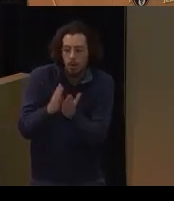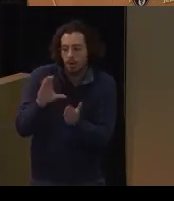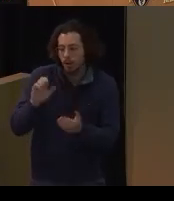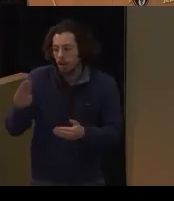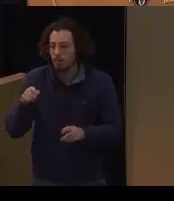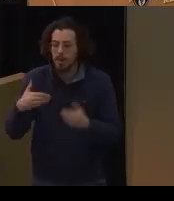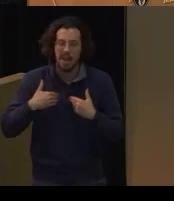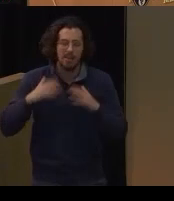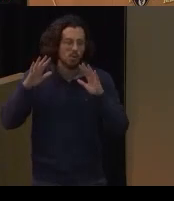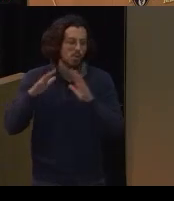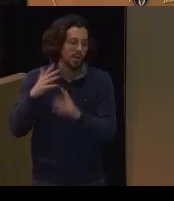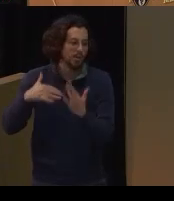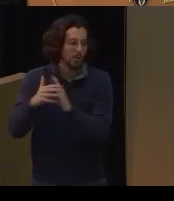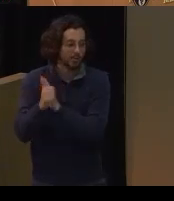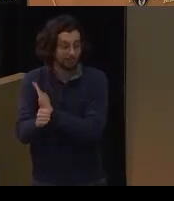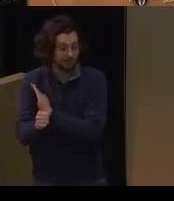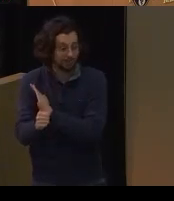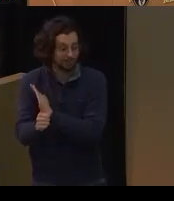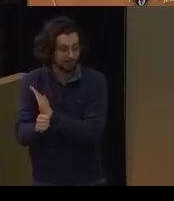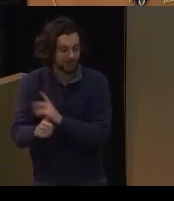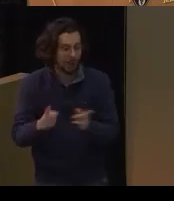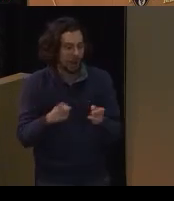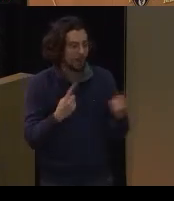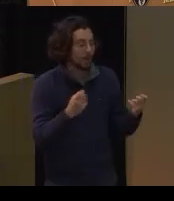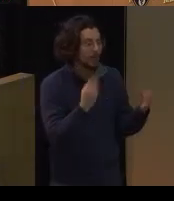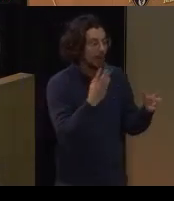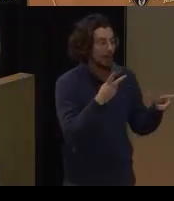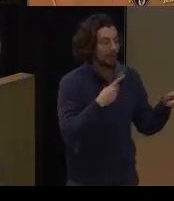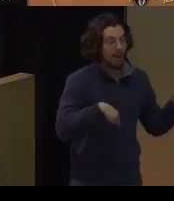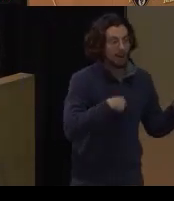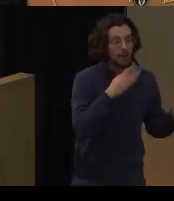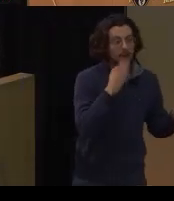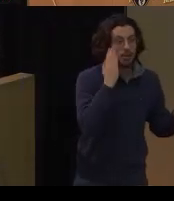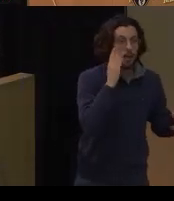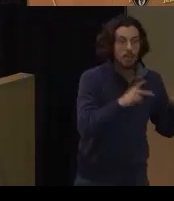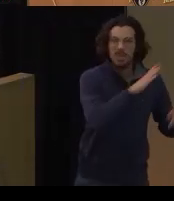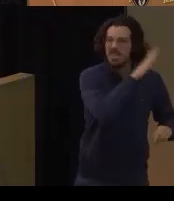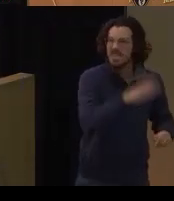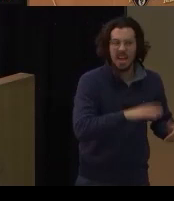social skills conversely you know many of us might know people who never read fiction you know they